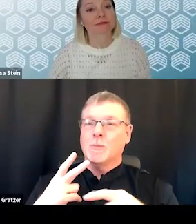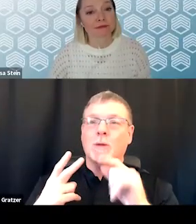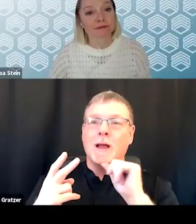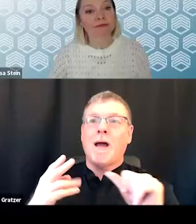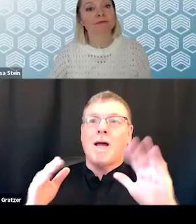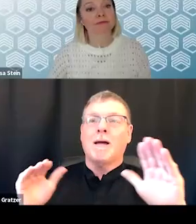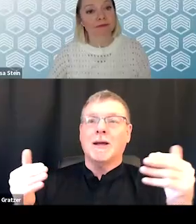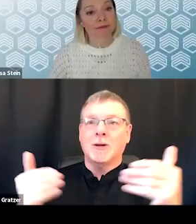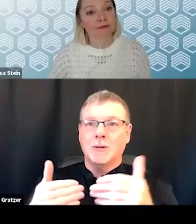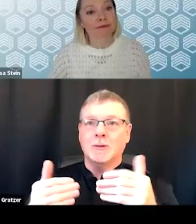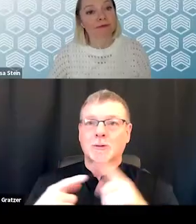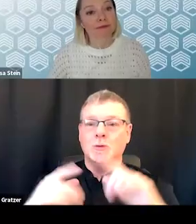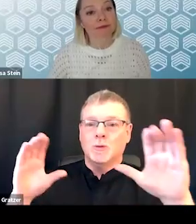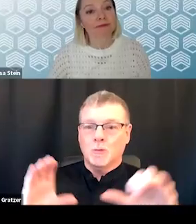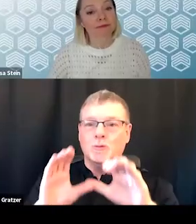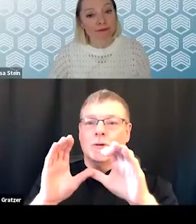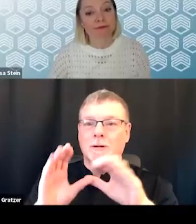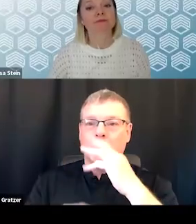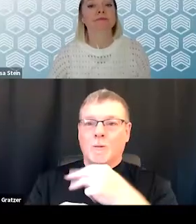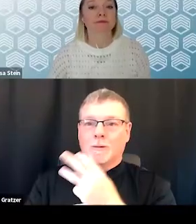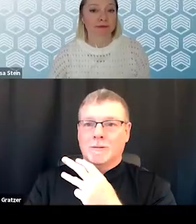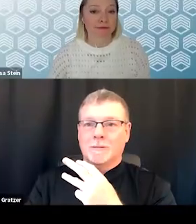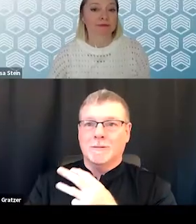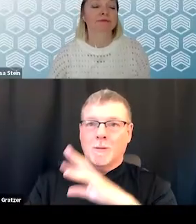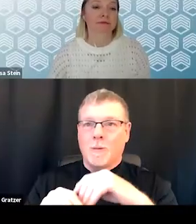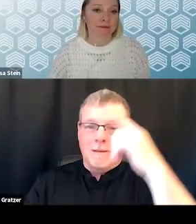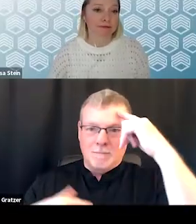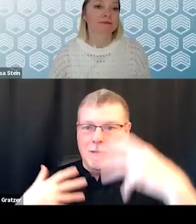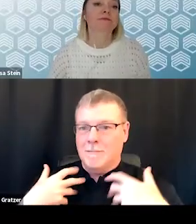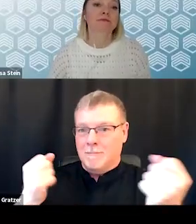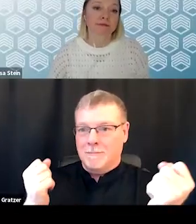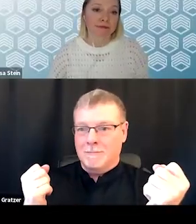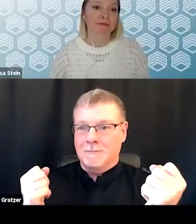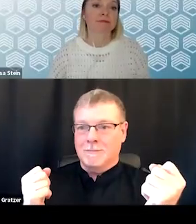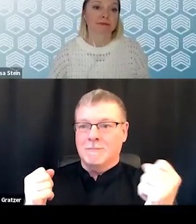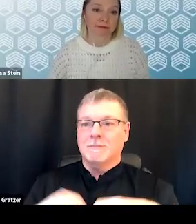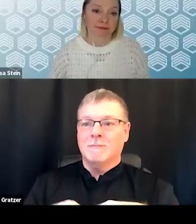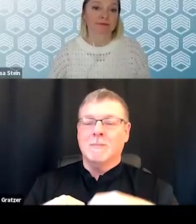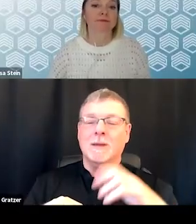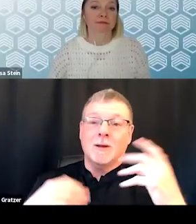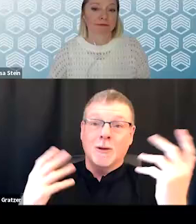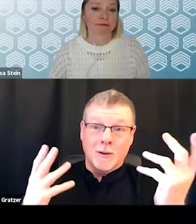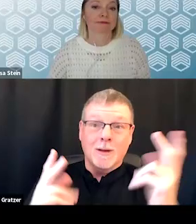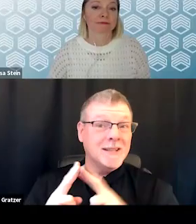to the crisis world within mental health necessarily. And so it's very specific